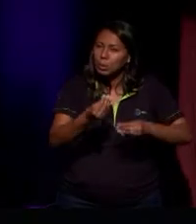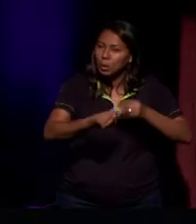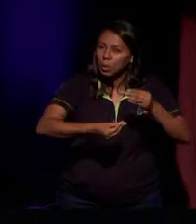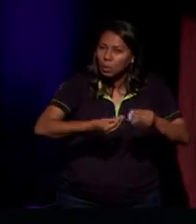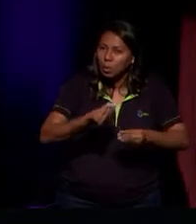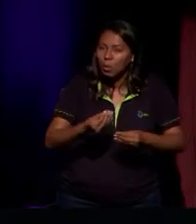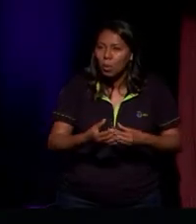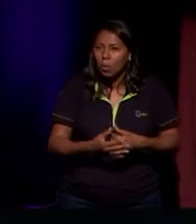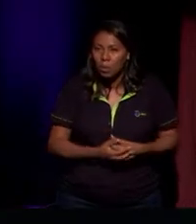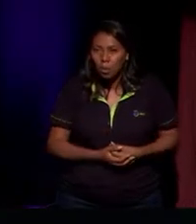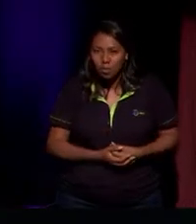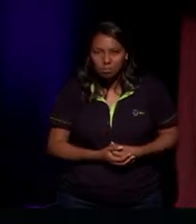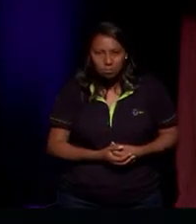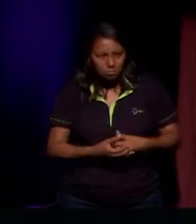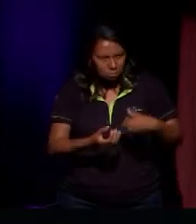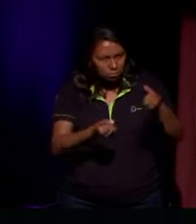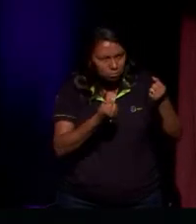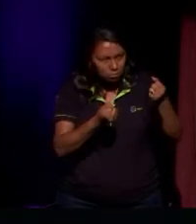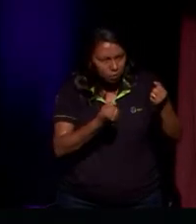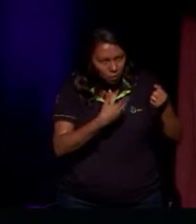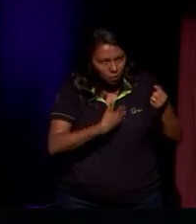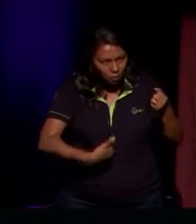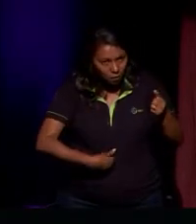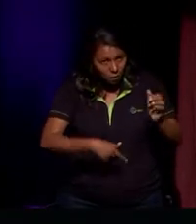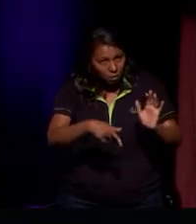very peculiar, where constitutionally